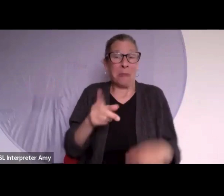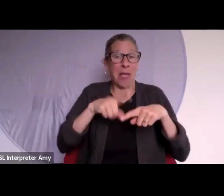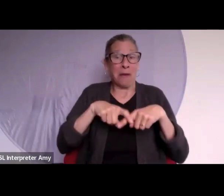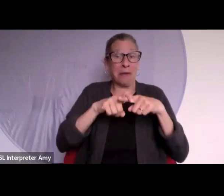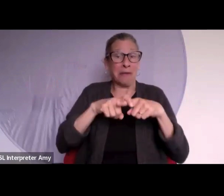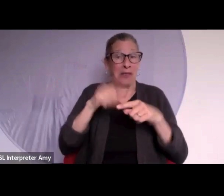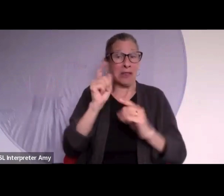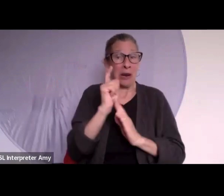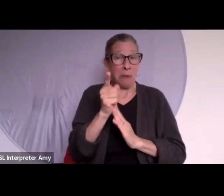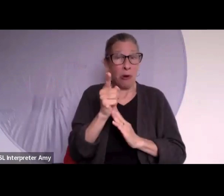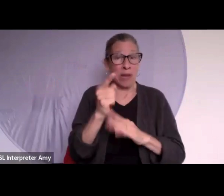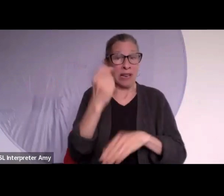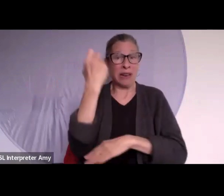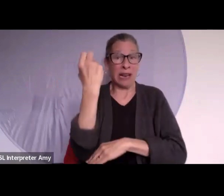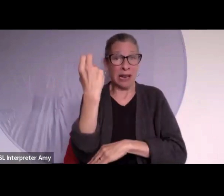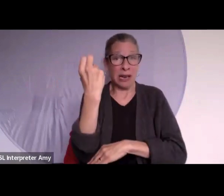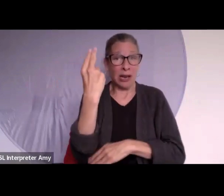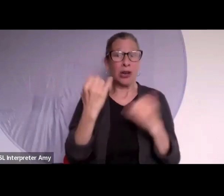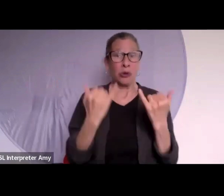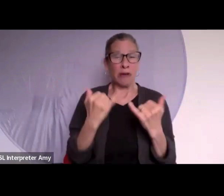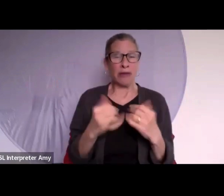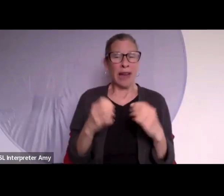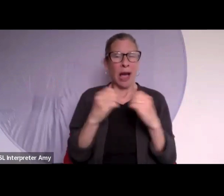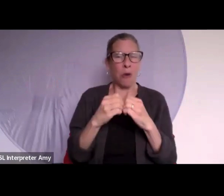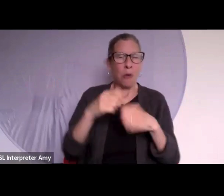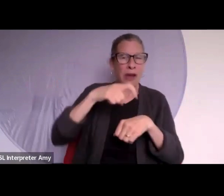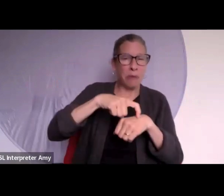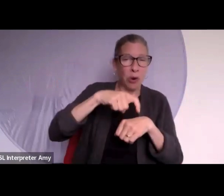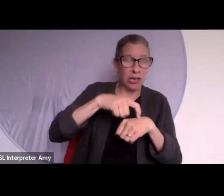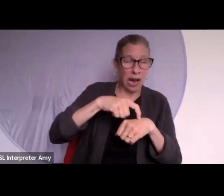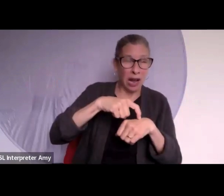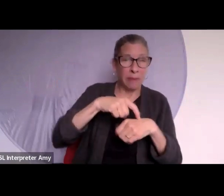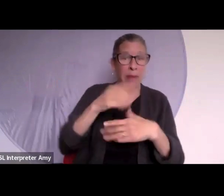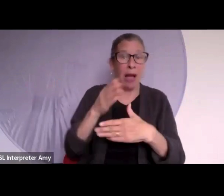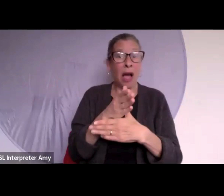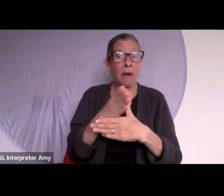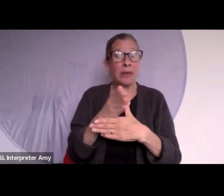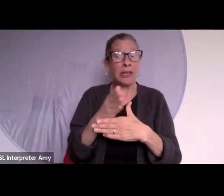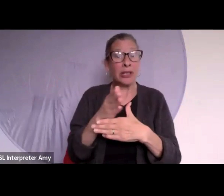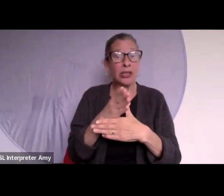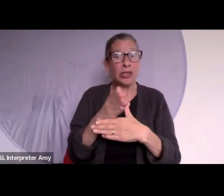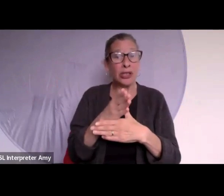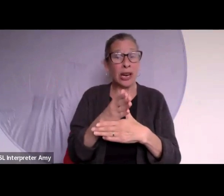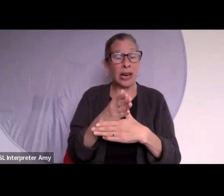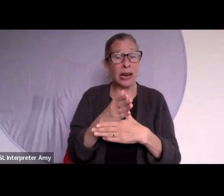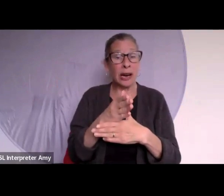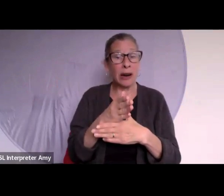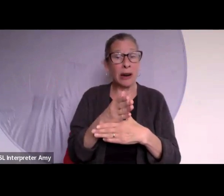noon, and I know we have a little more time, I'll take a moment just to share a little bit about of course, happy to